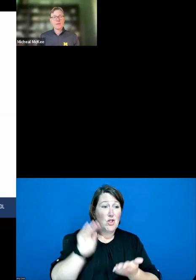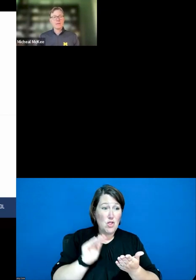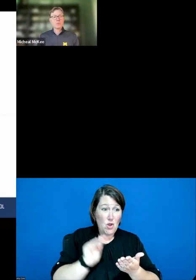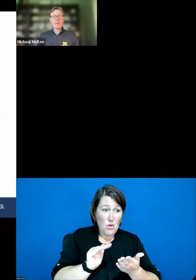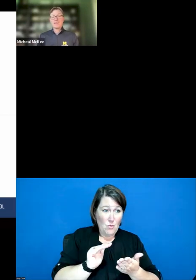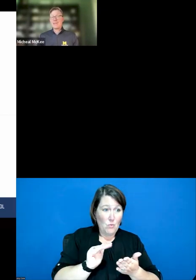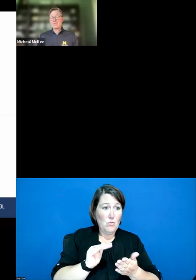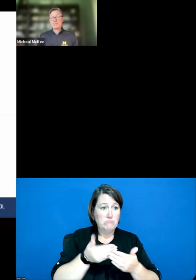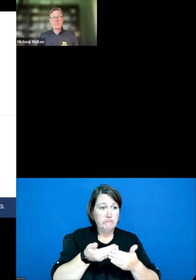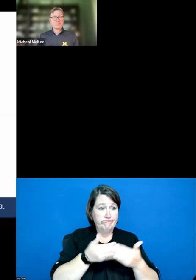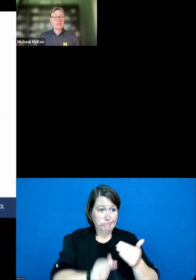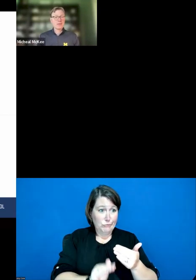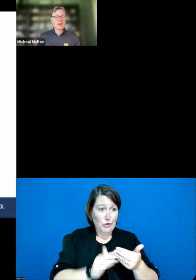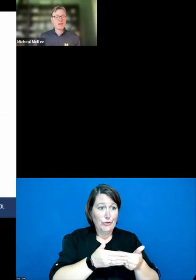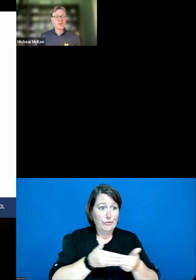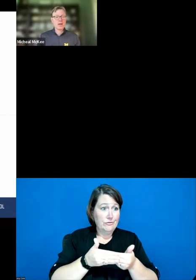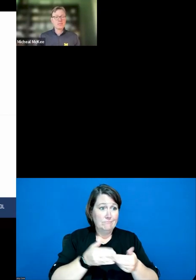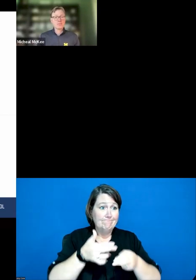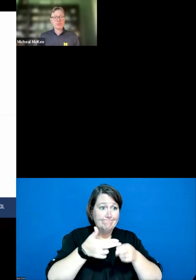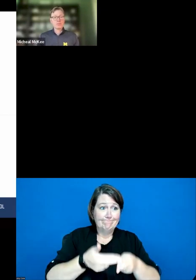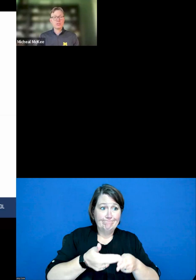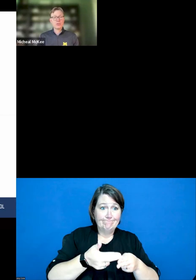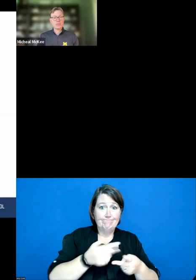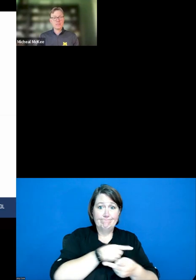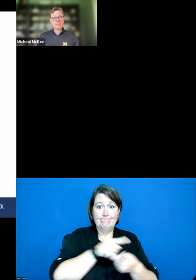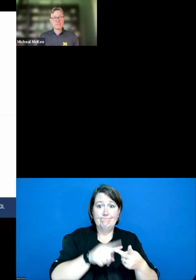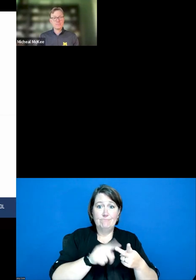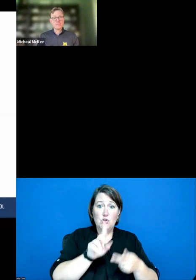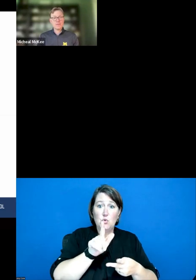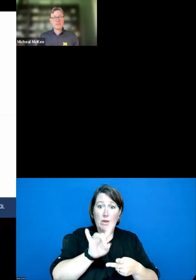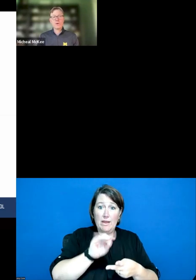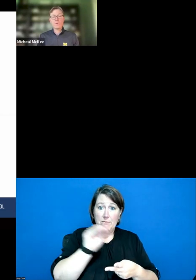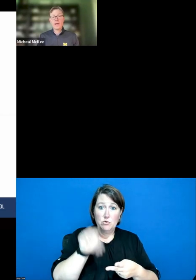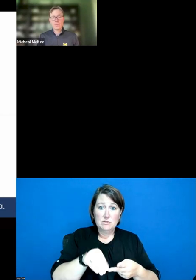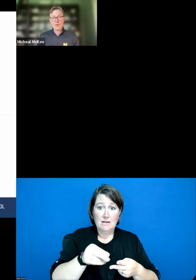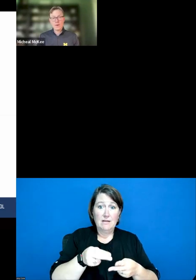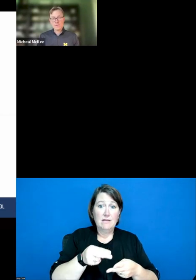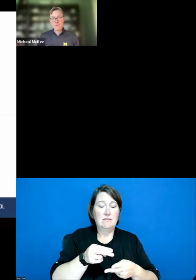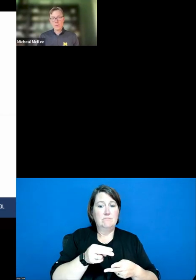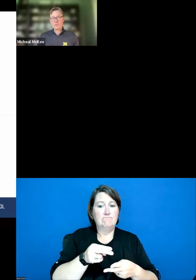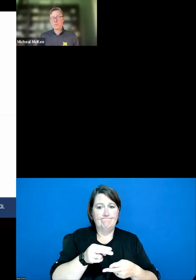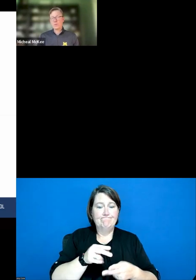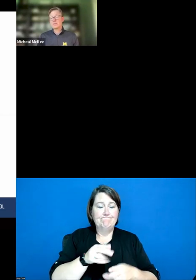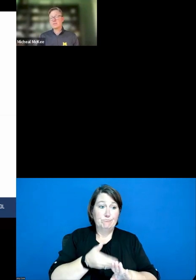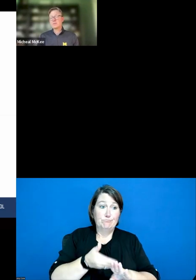28% higher odds of prematurity. Low AP car scores were also